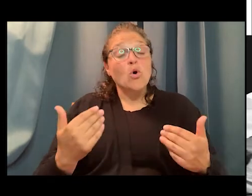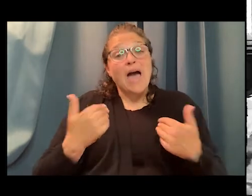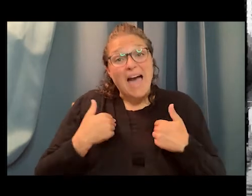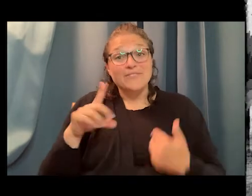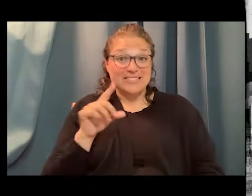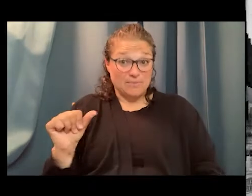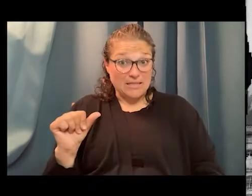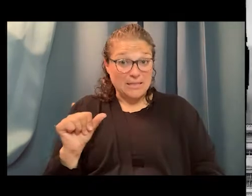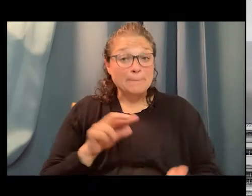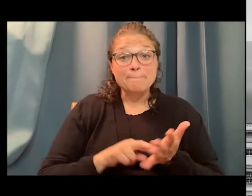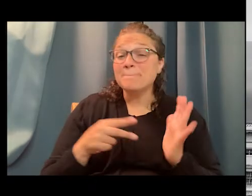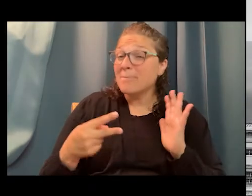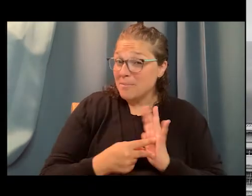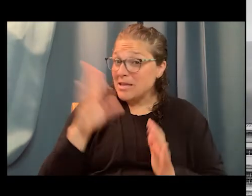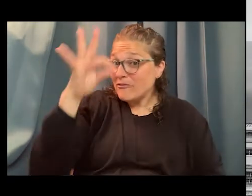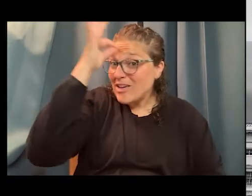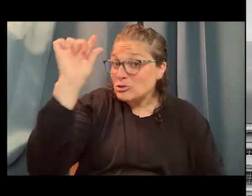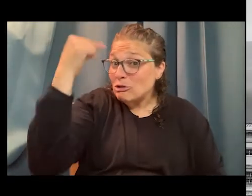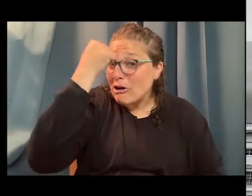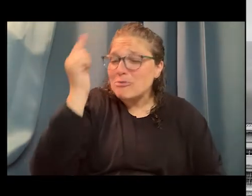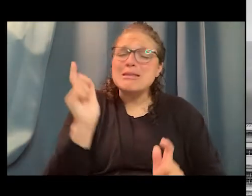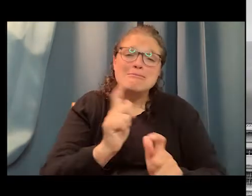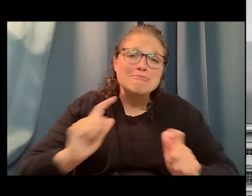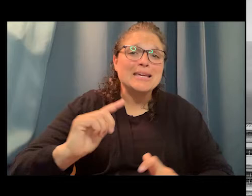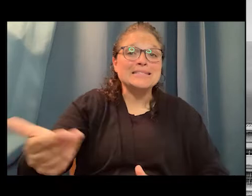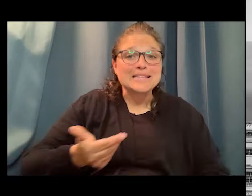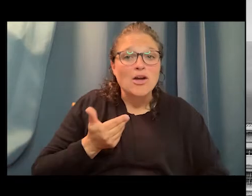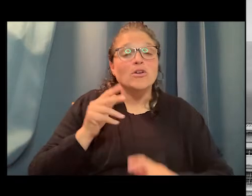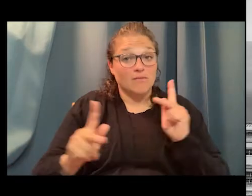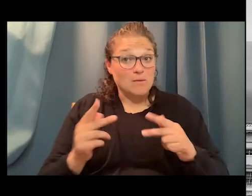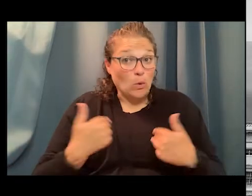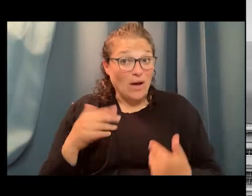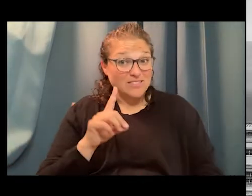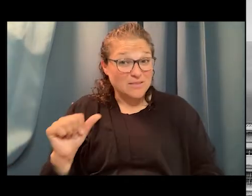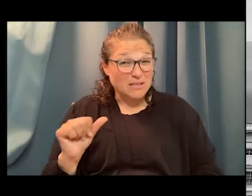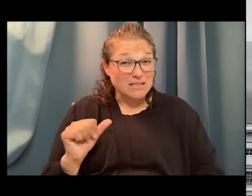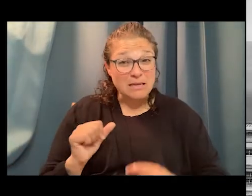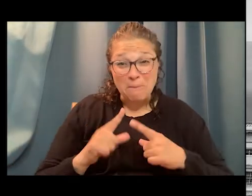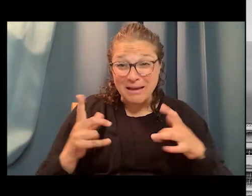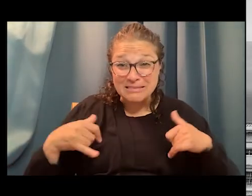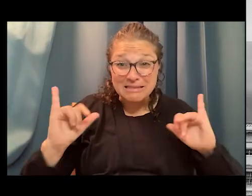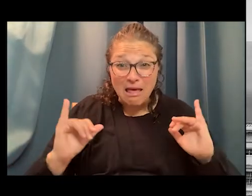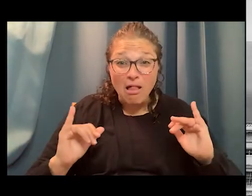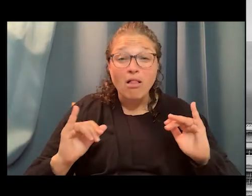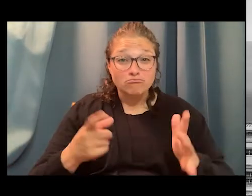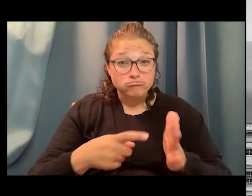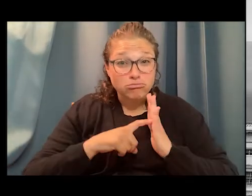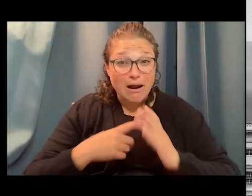That makes the federal government one of the largest employers of people with disabilities, but it still hasn t reached that mandate.